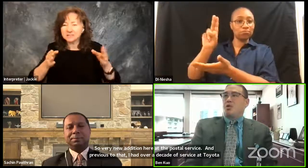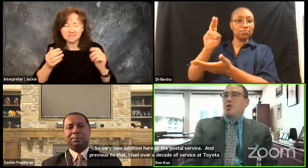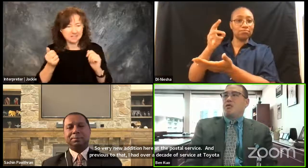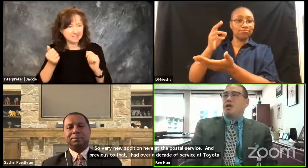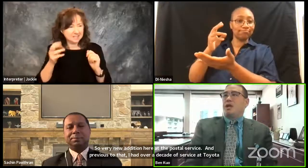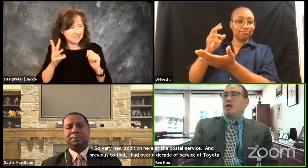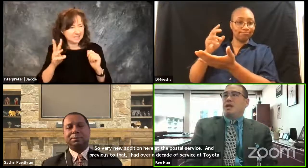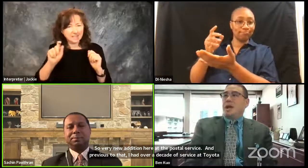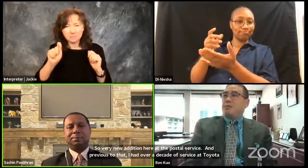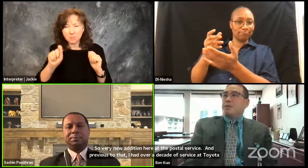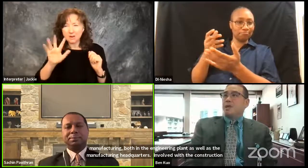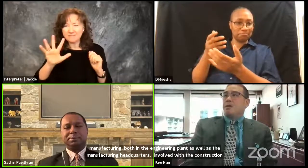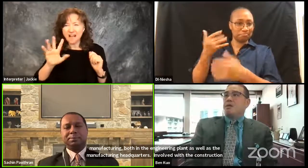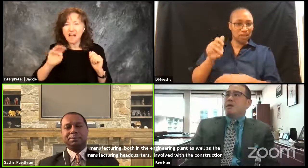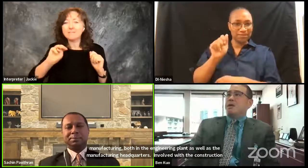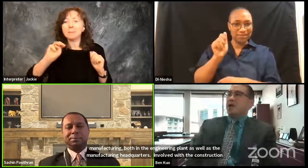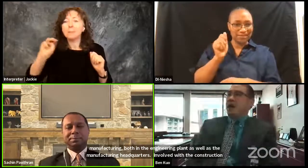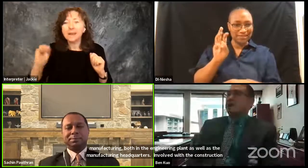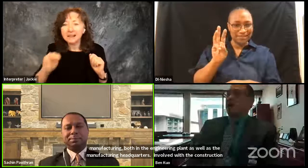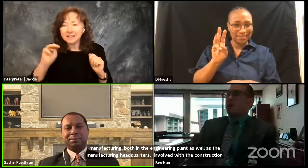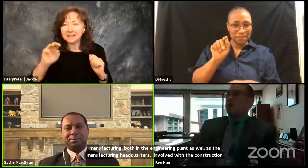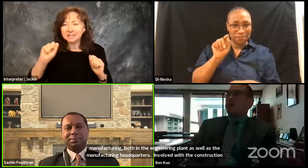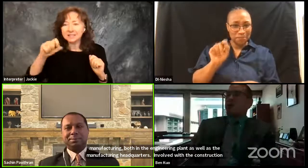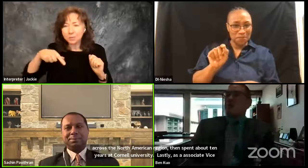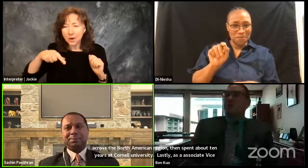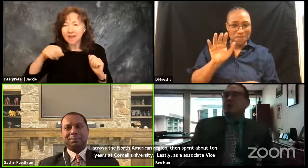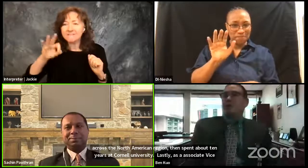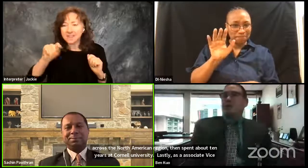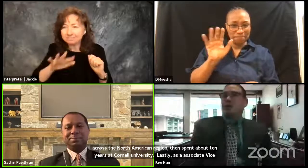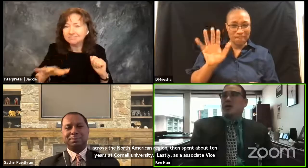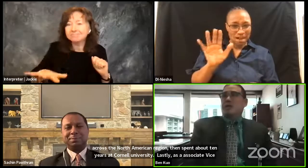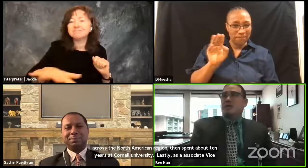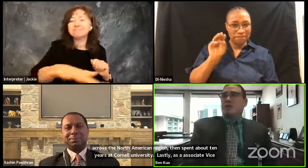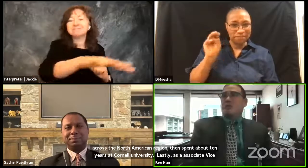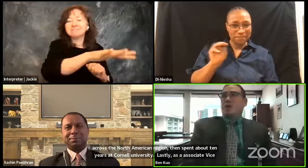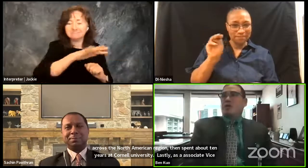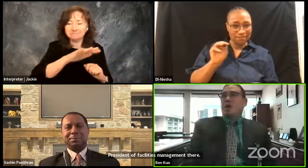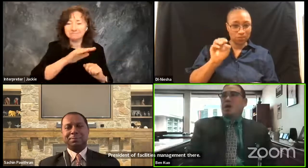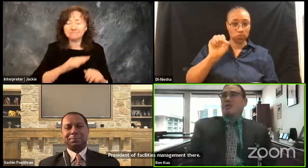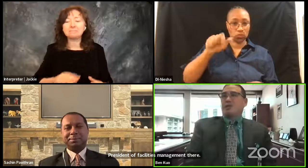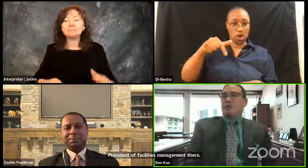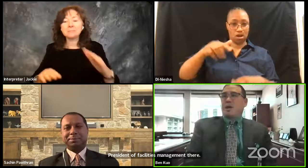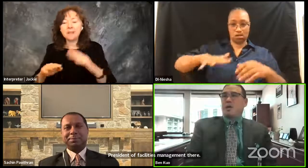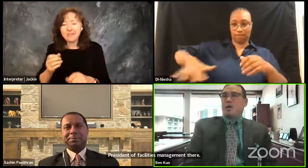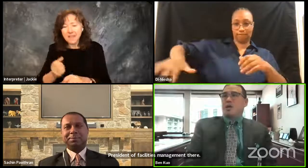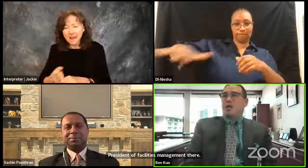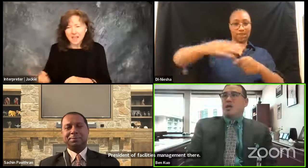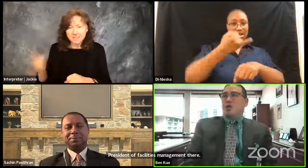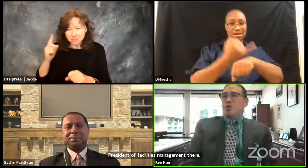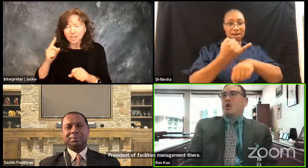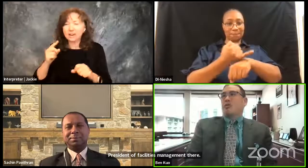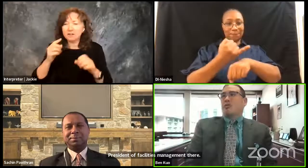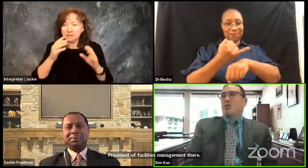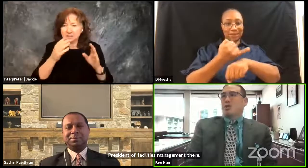million square feet campus there. And then the last couple of years I was serving lastly as Vice President of Planning Facilities Management at Georgetown University.